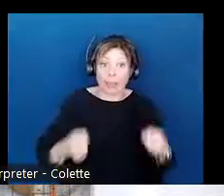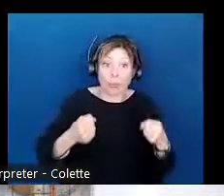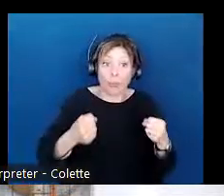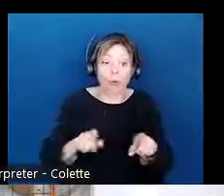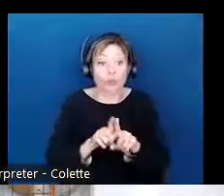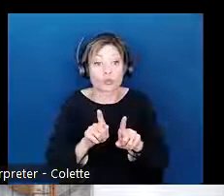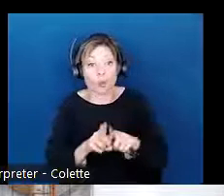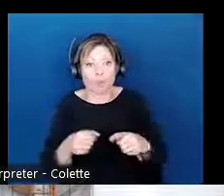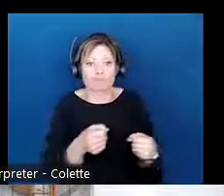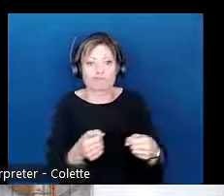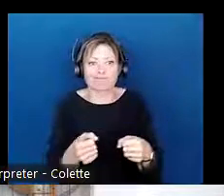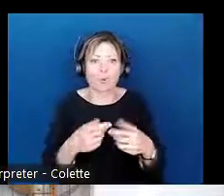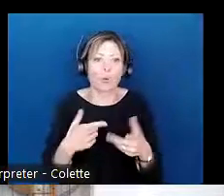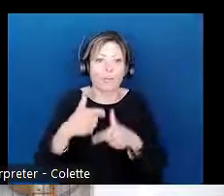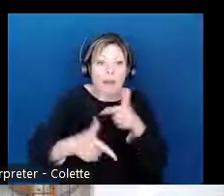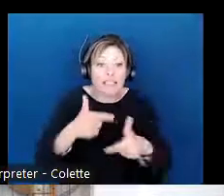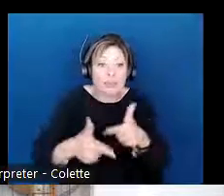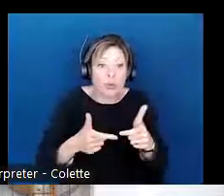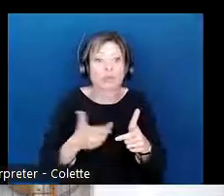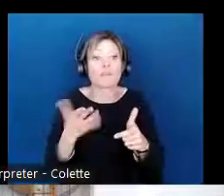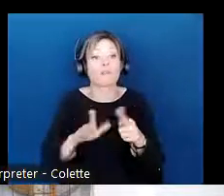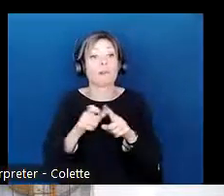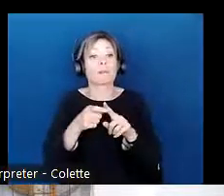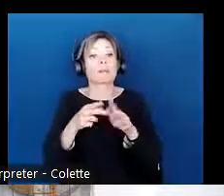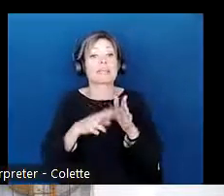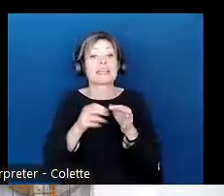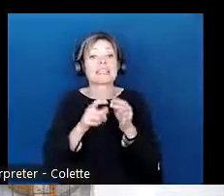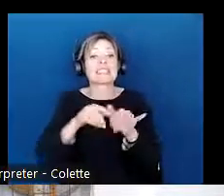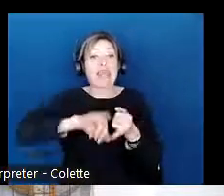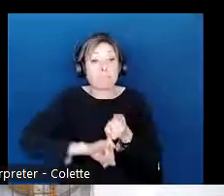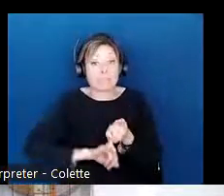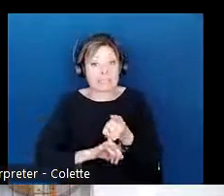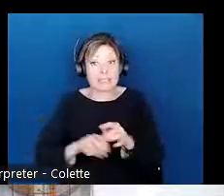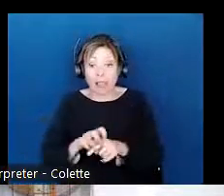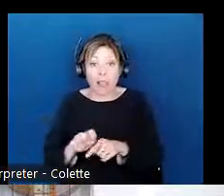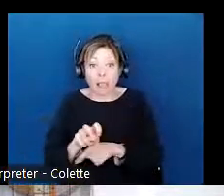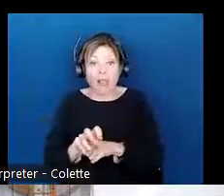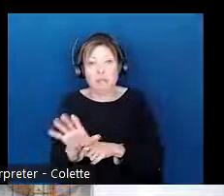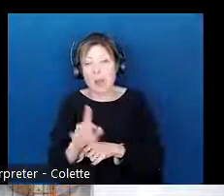and walk it from uh Denby's and you get about it in less than a mile and it's uh got a gradient